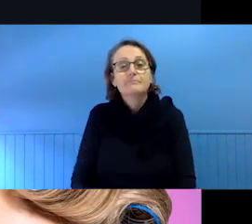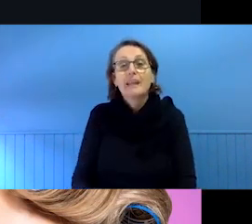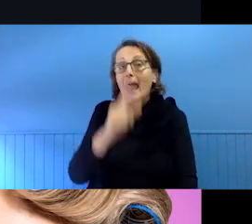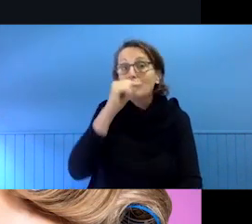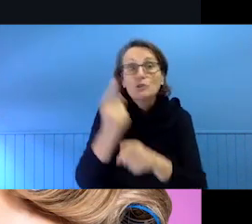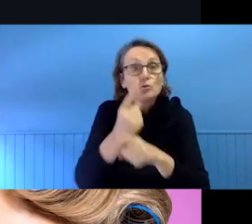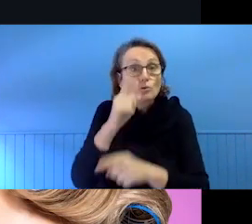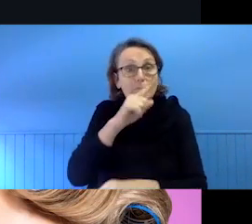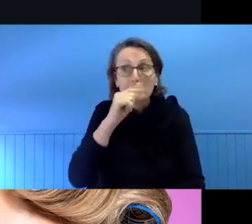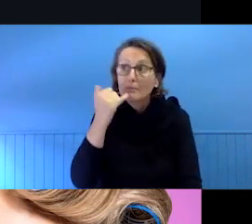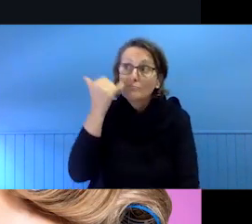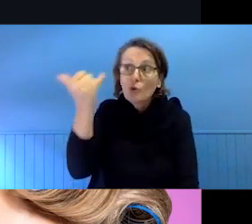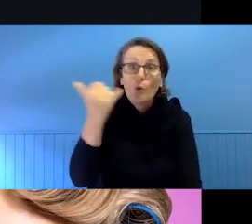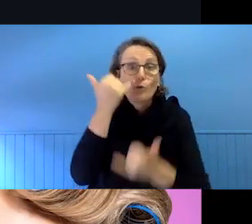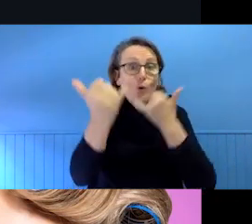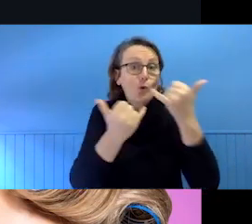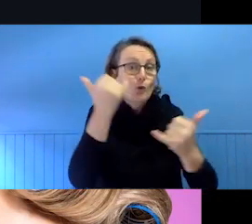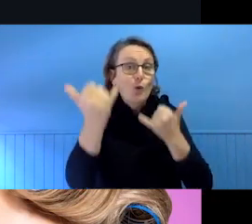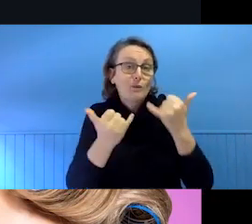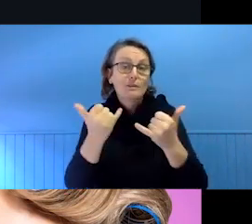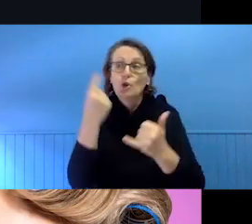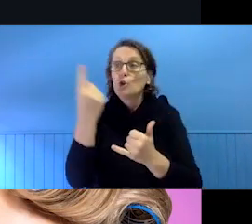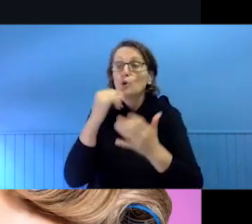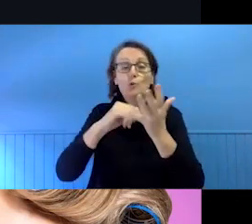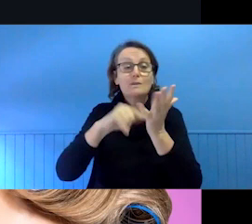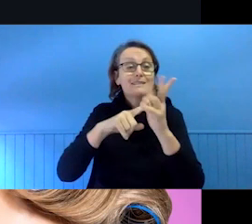and talk to people. You can call your key stakeholders, you can call